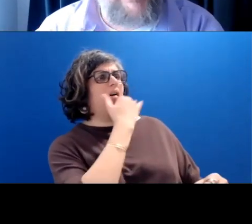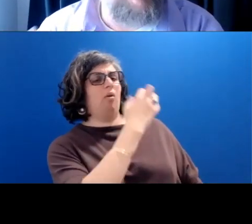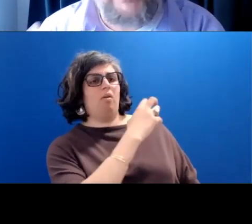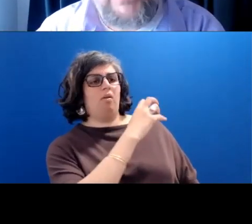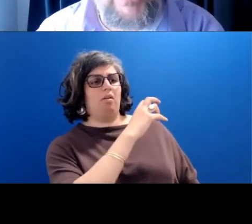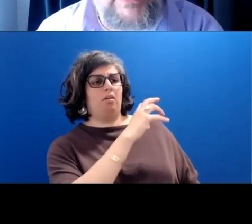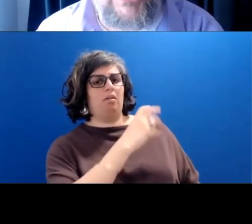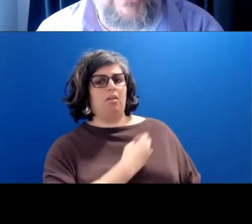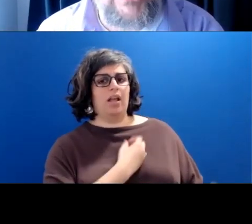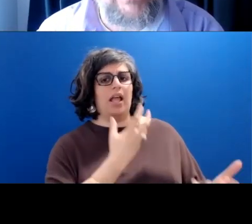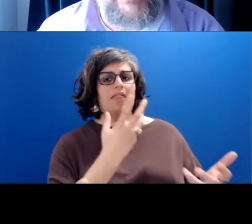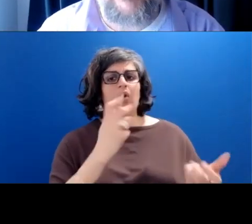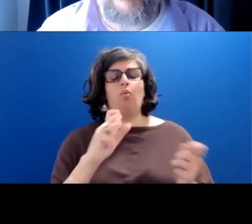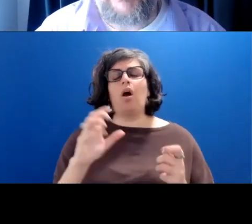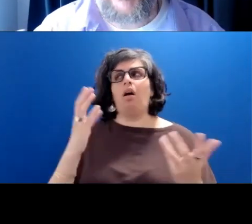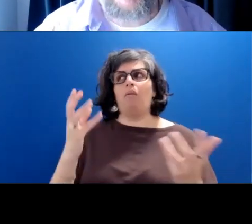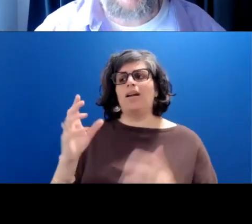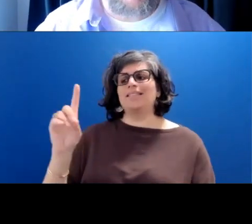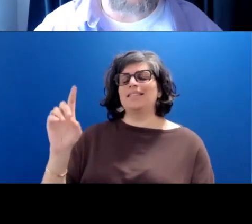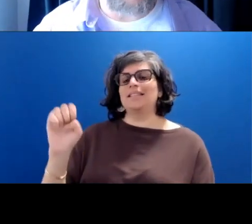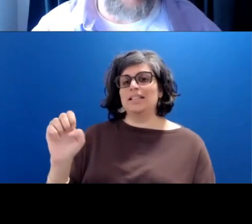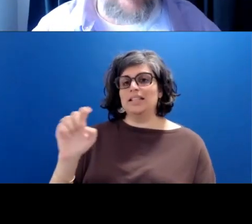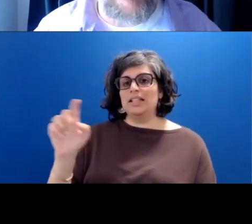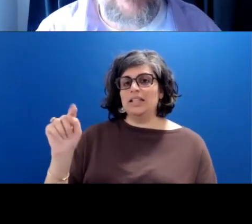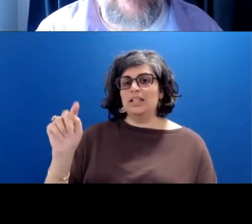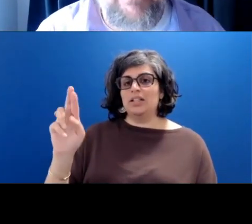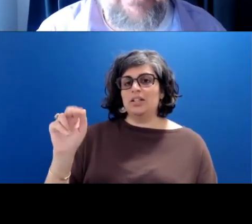and then wanted to detransition later is just really false.